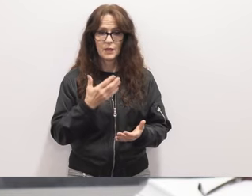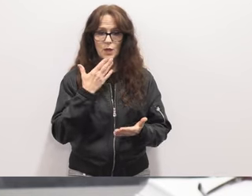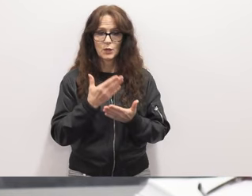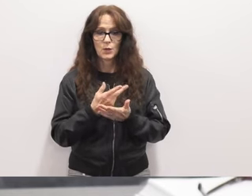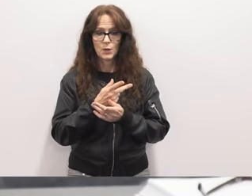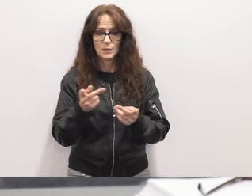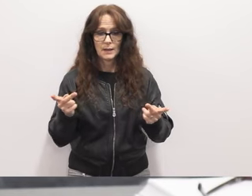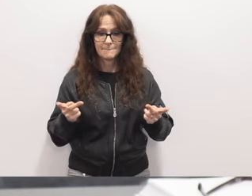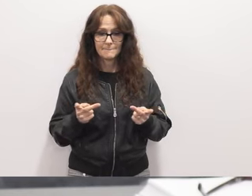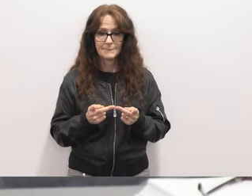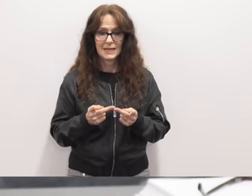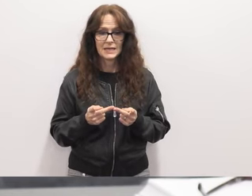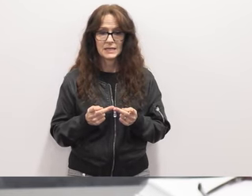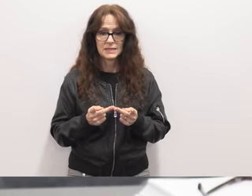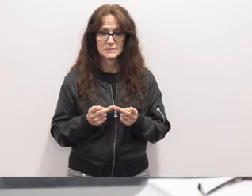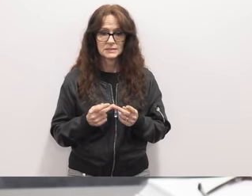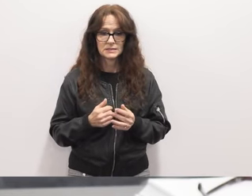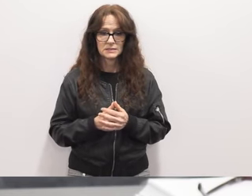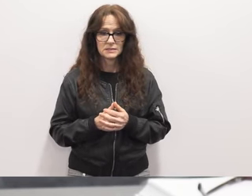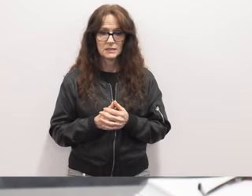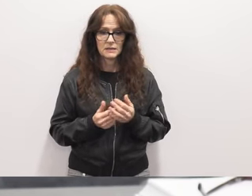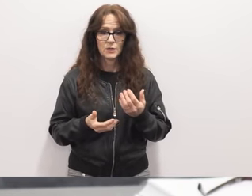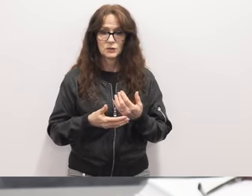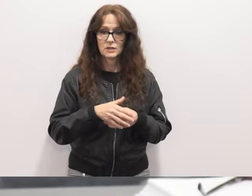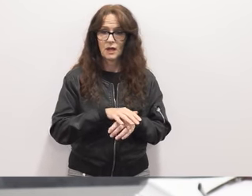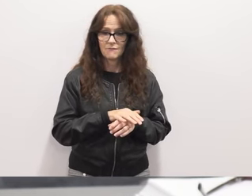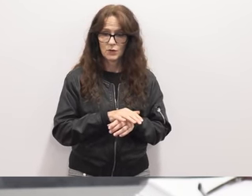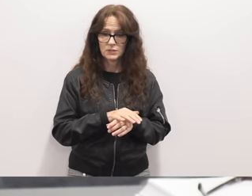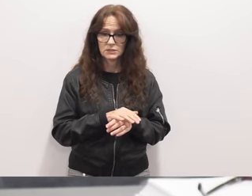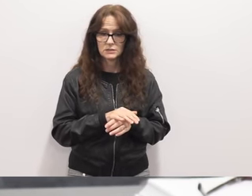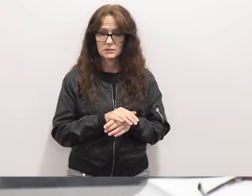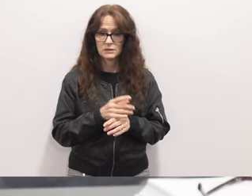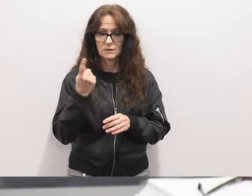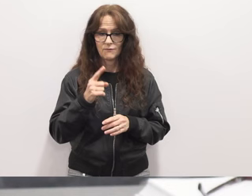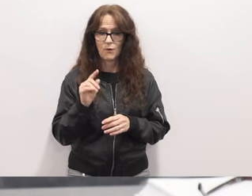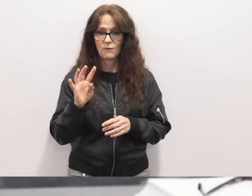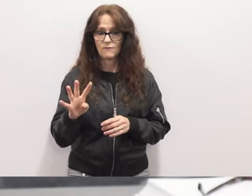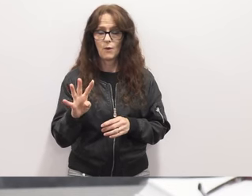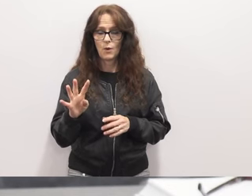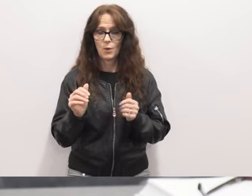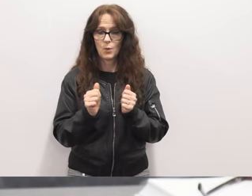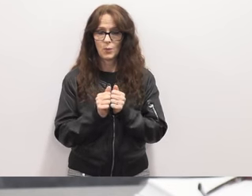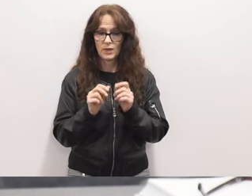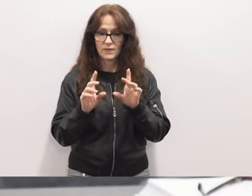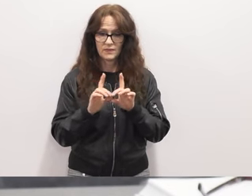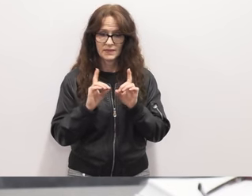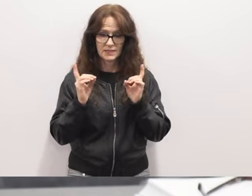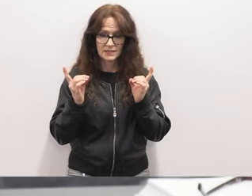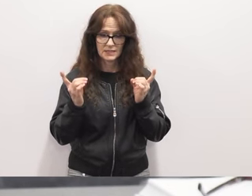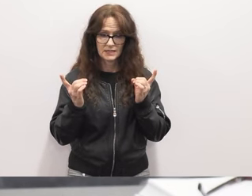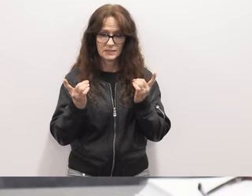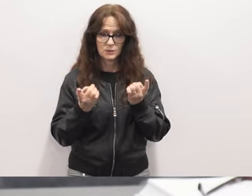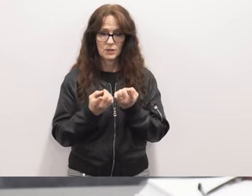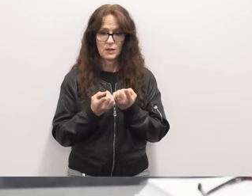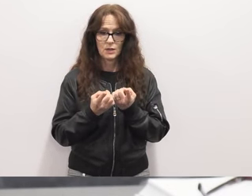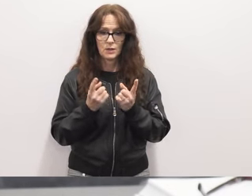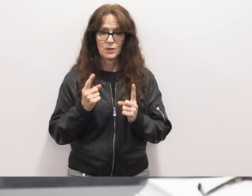and there is coverage for four with the district schools.